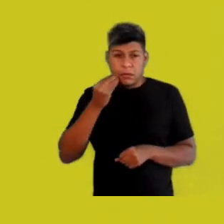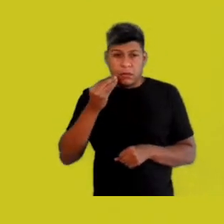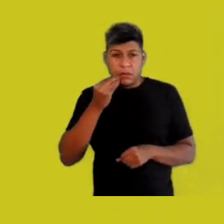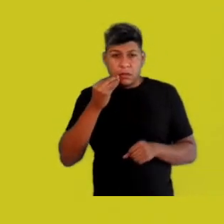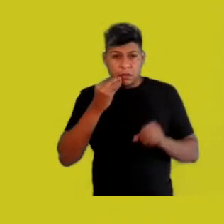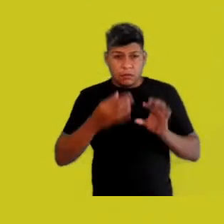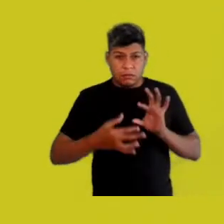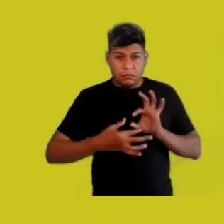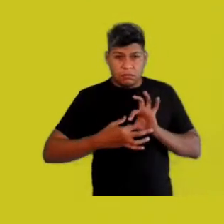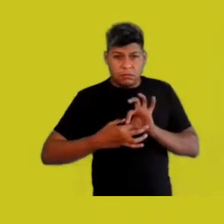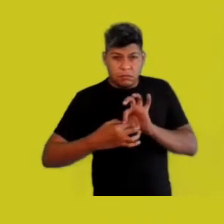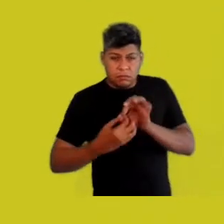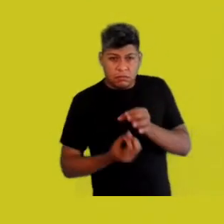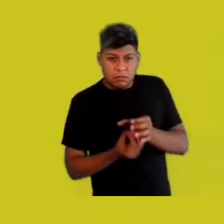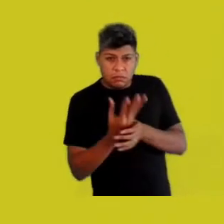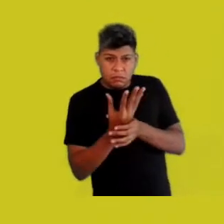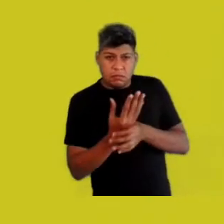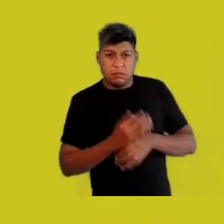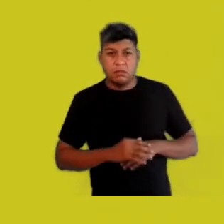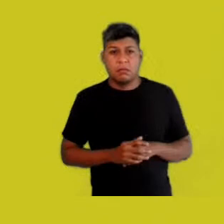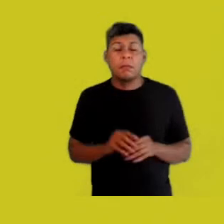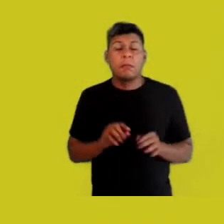But go, ask the questions.